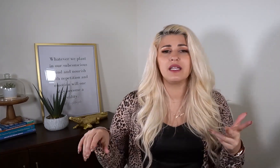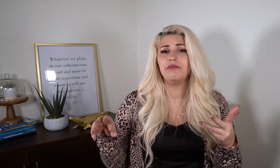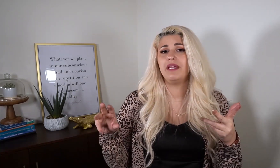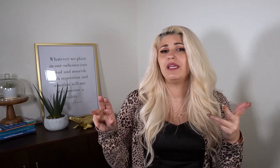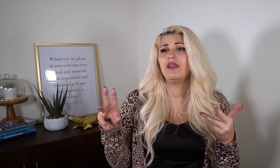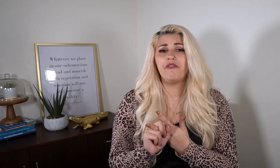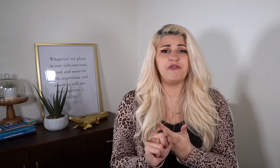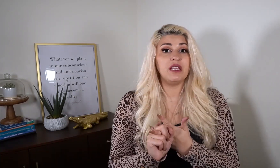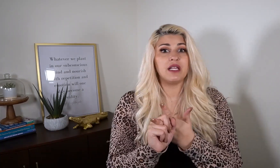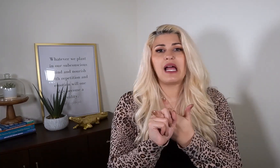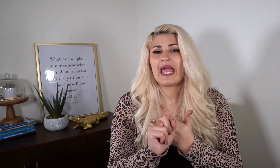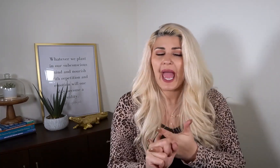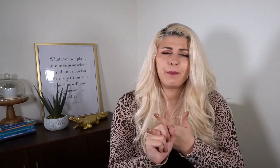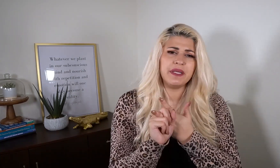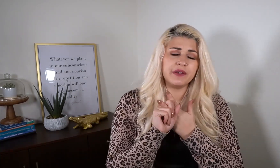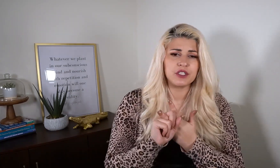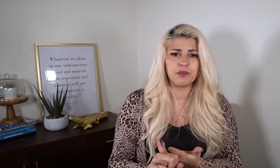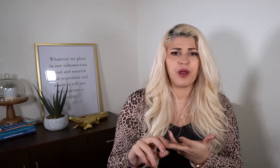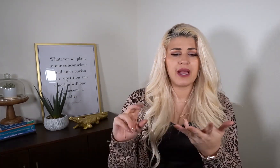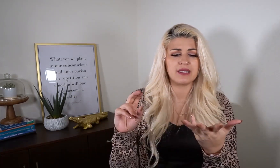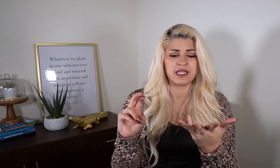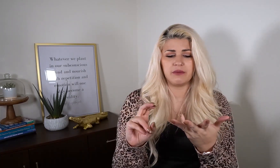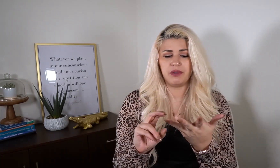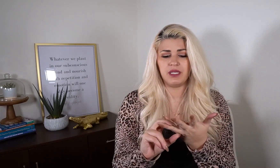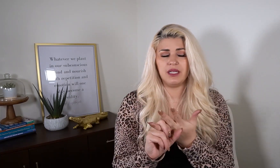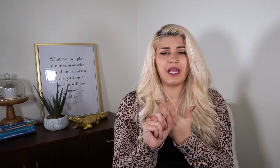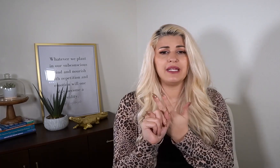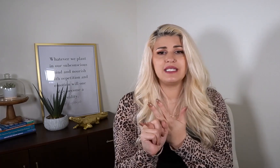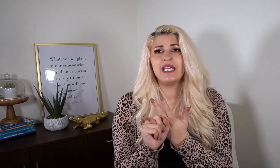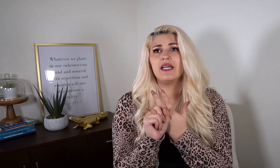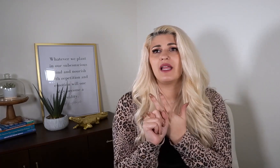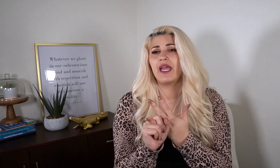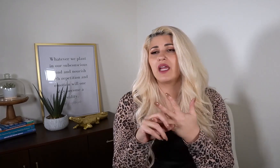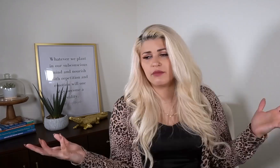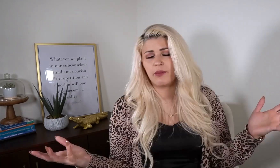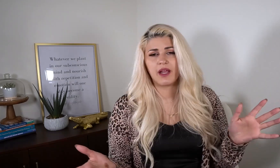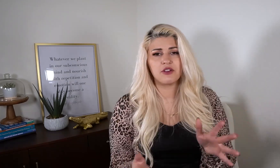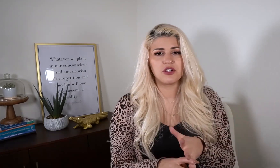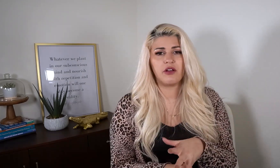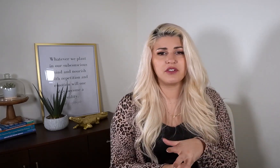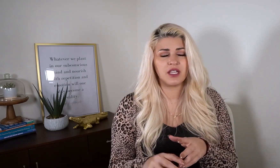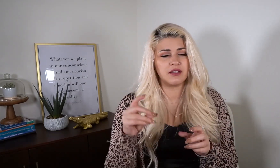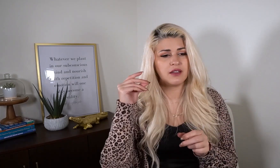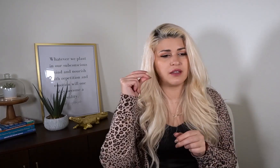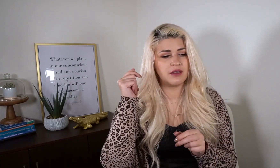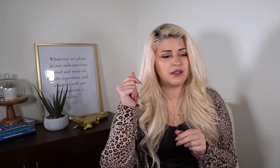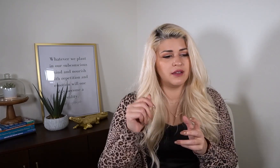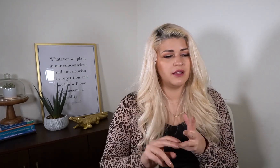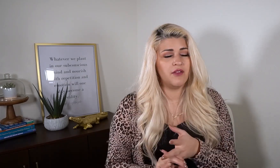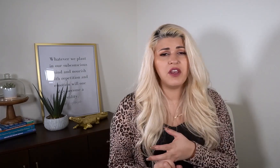it could be a feeling like happy or depressed, it could be an idea like, oh my gosh, all of a sudden the, (snaps fingers)